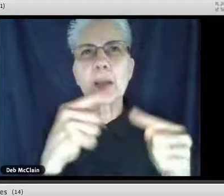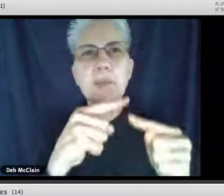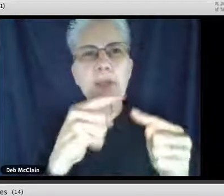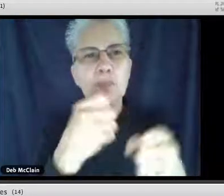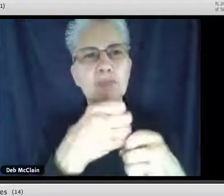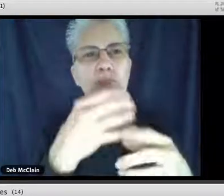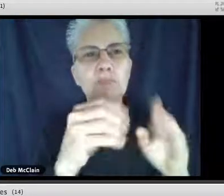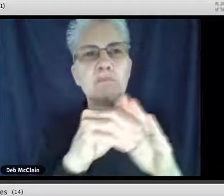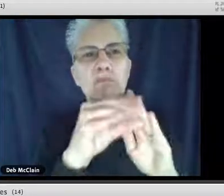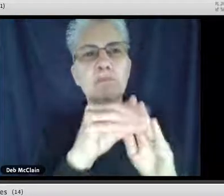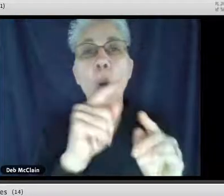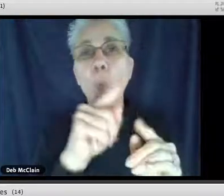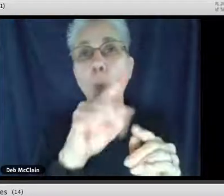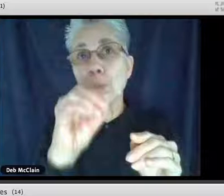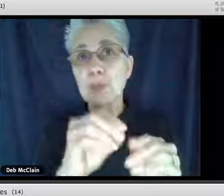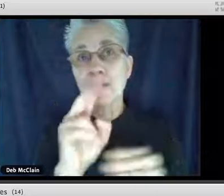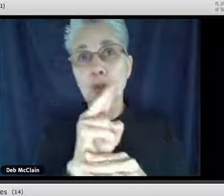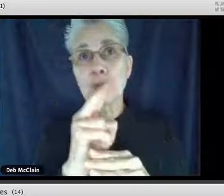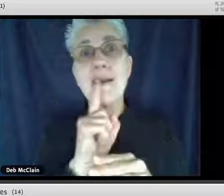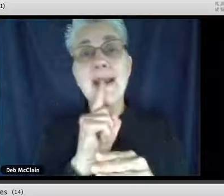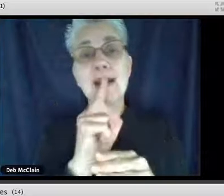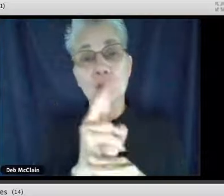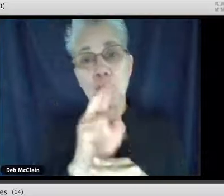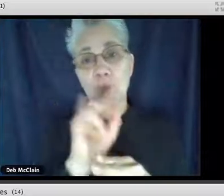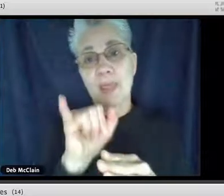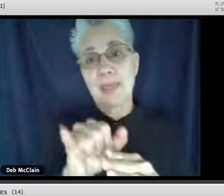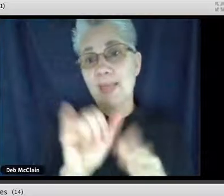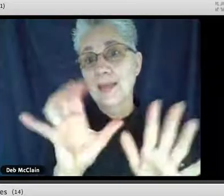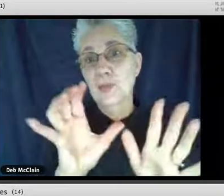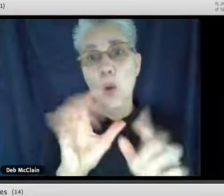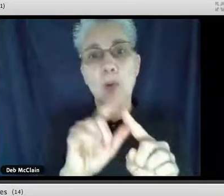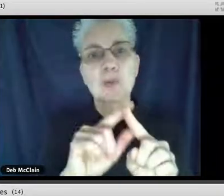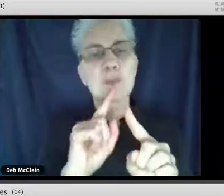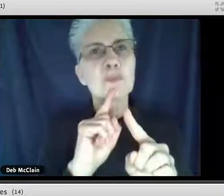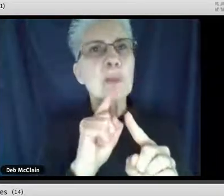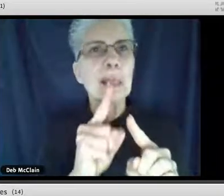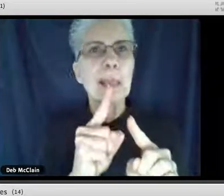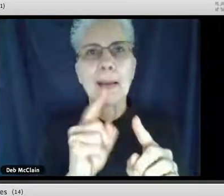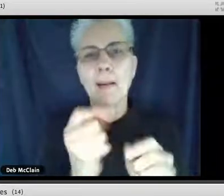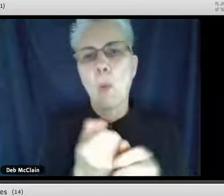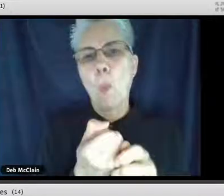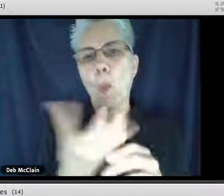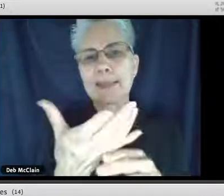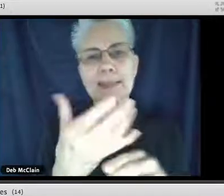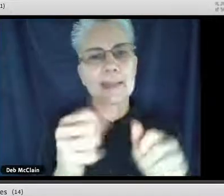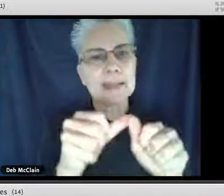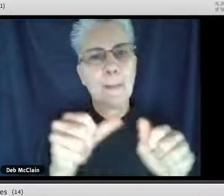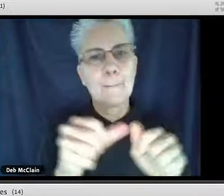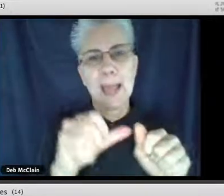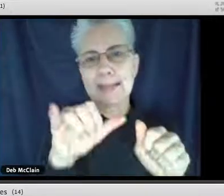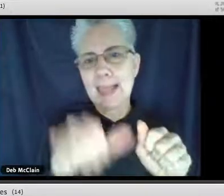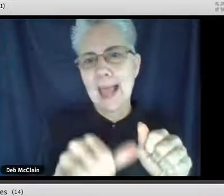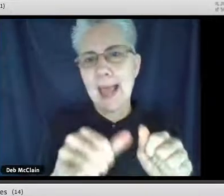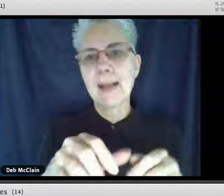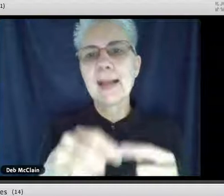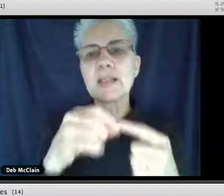One percent of your users are actually going to use that, so it is completely a wasted space, especially if you're slide number seven,